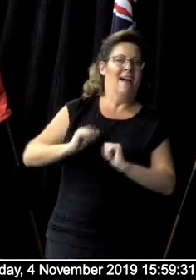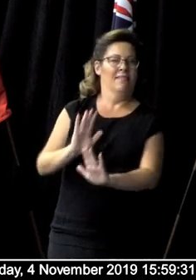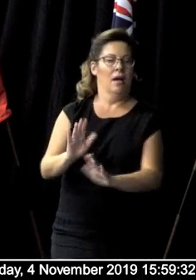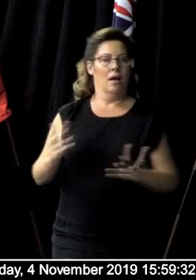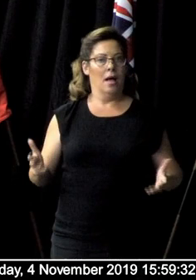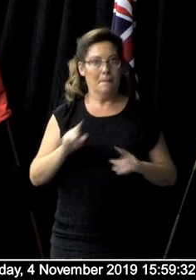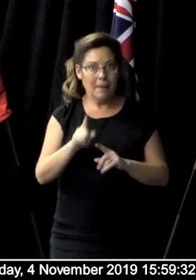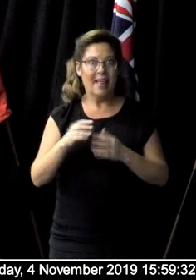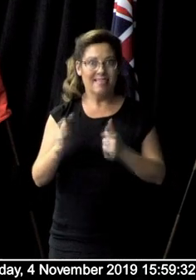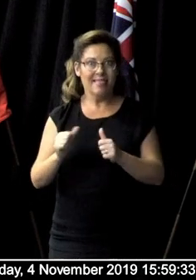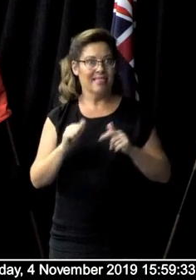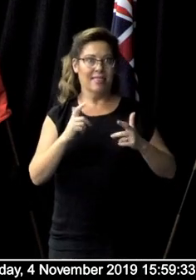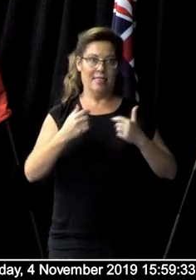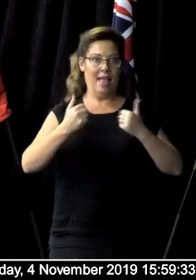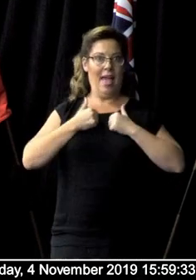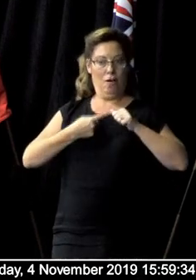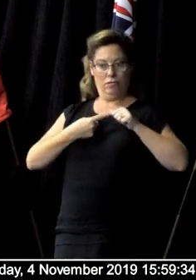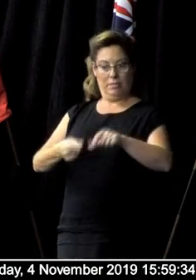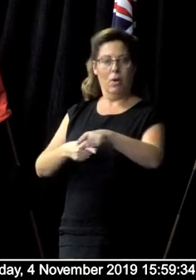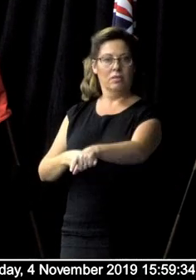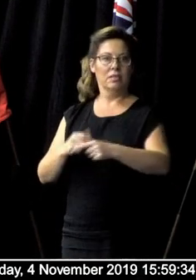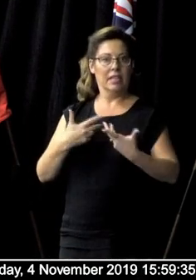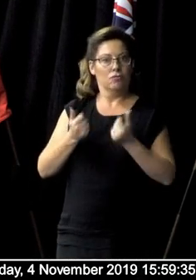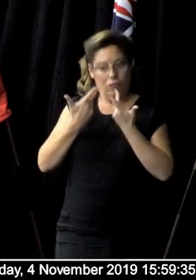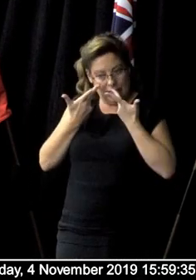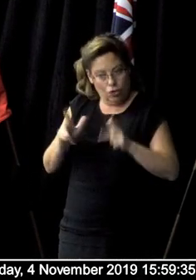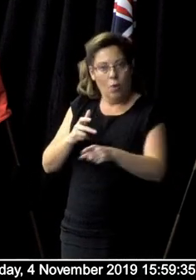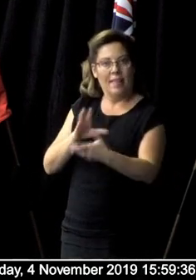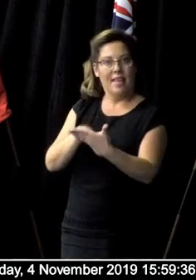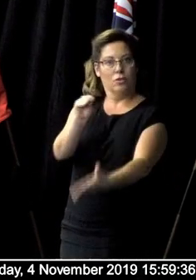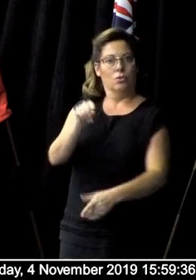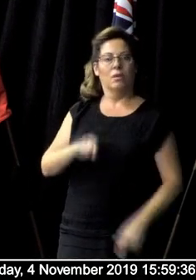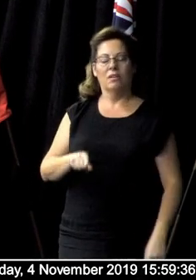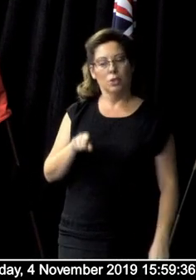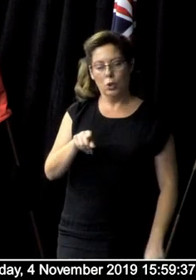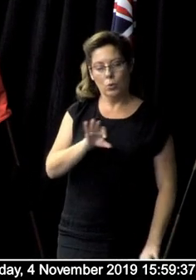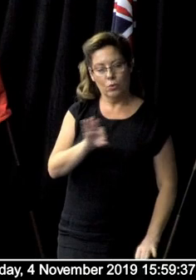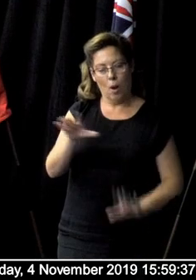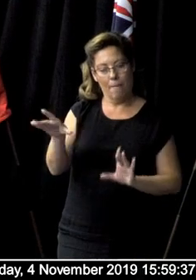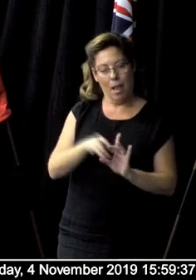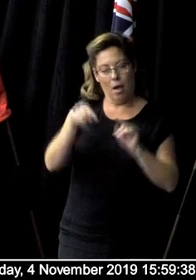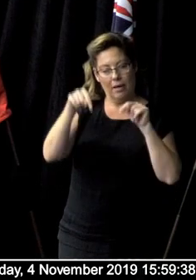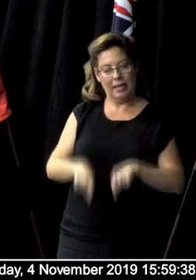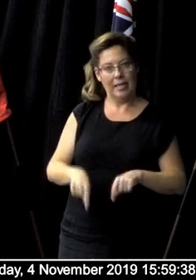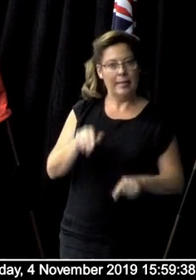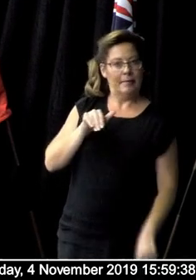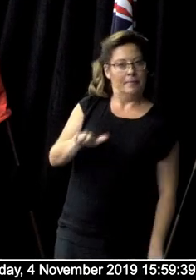So getting to understanding rather than control of students with disability.